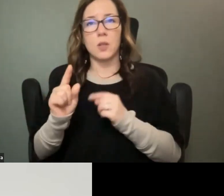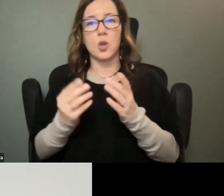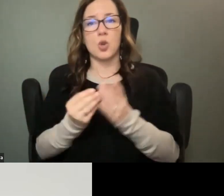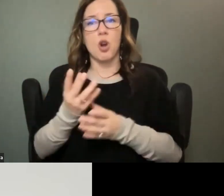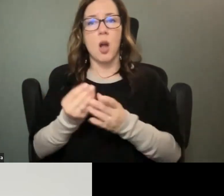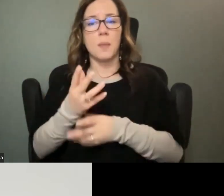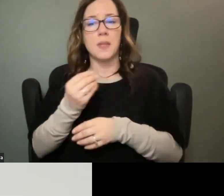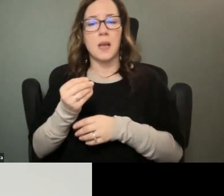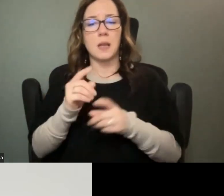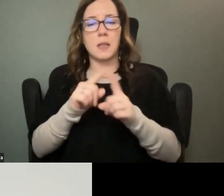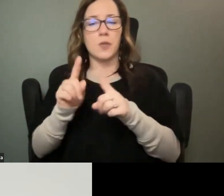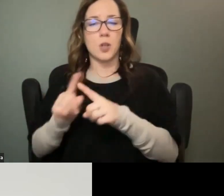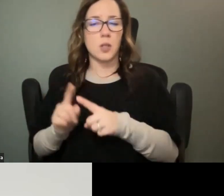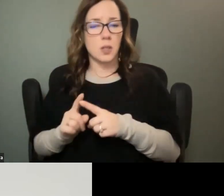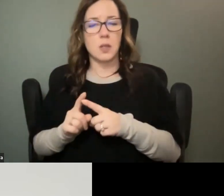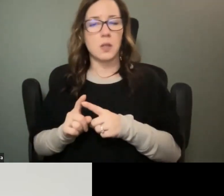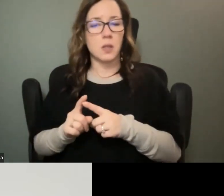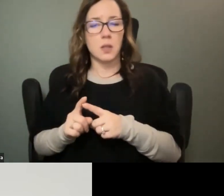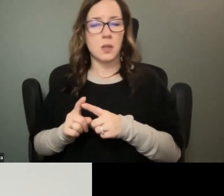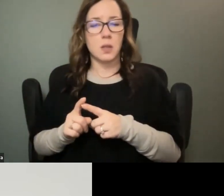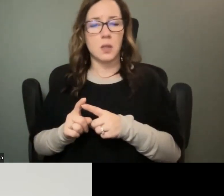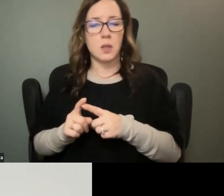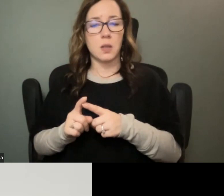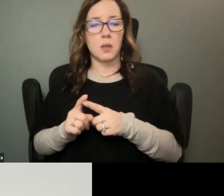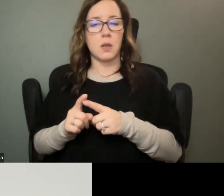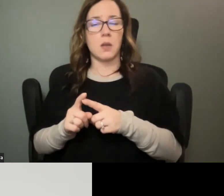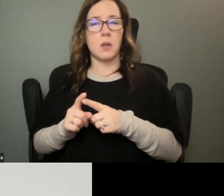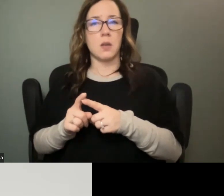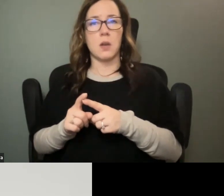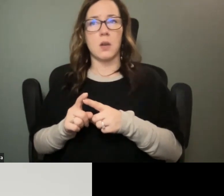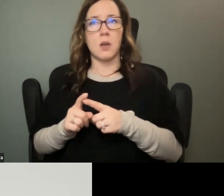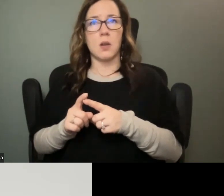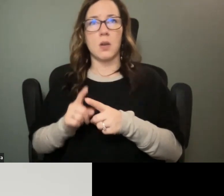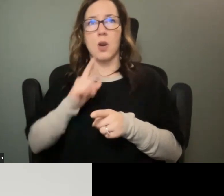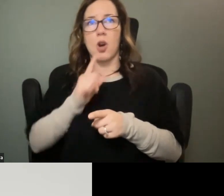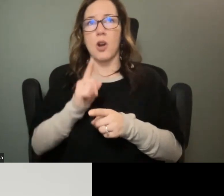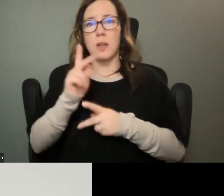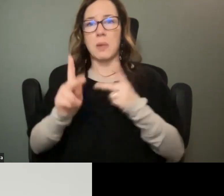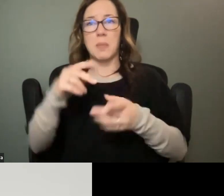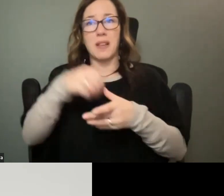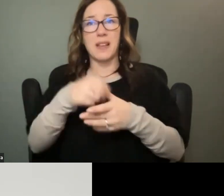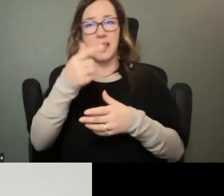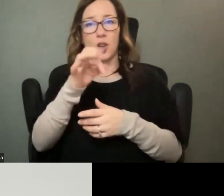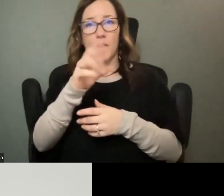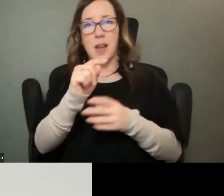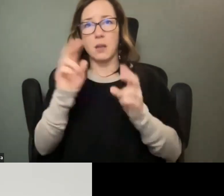so uh are the are the people in the